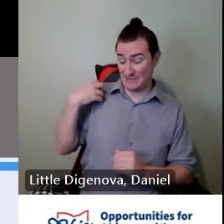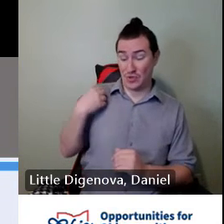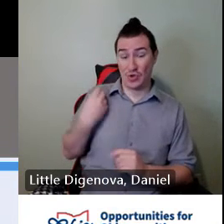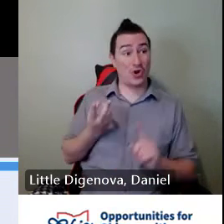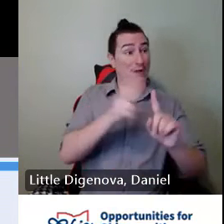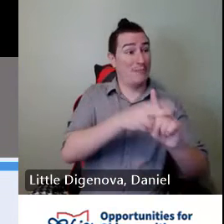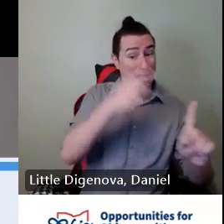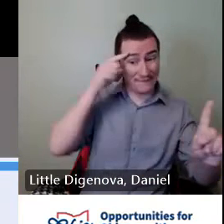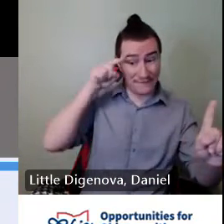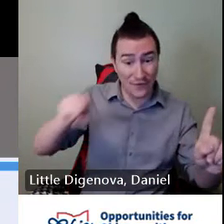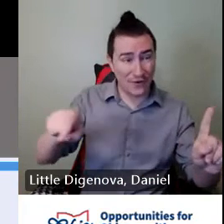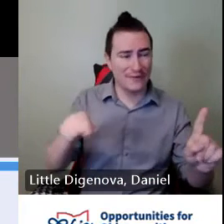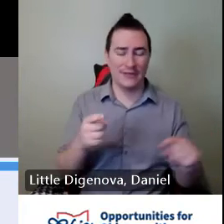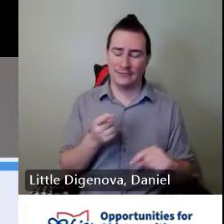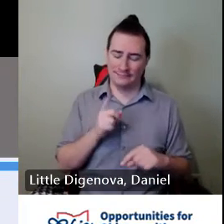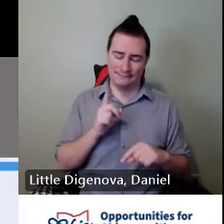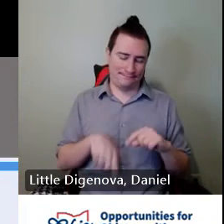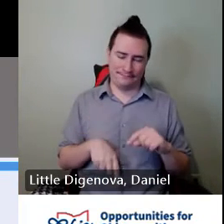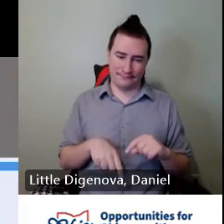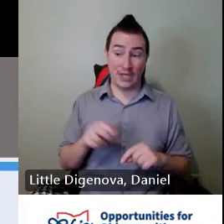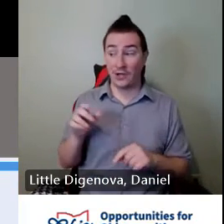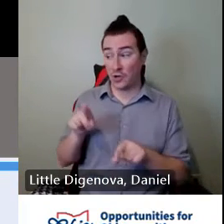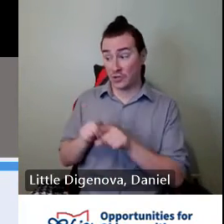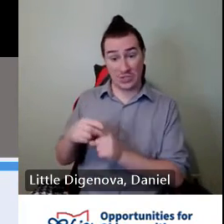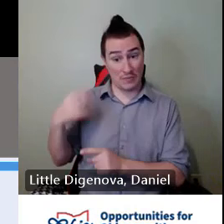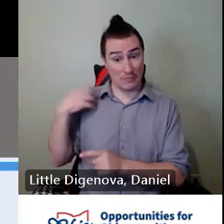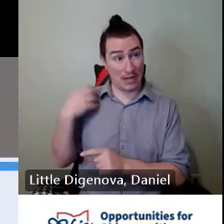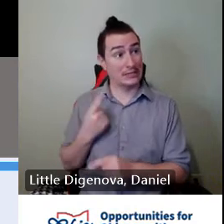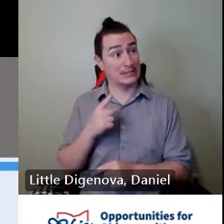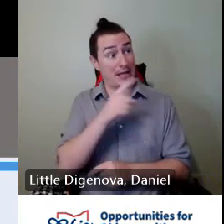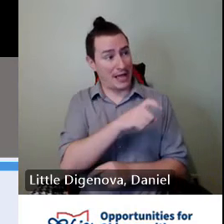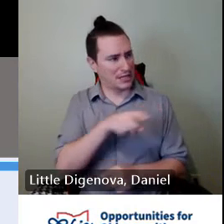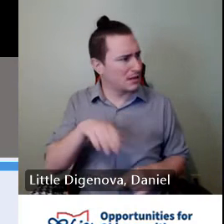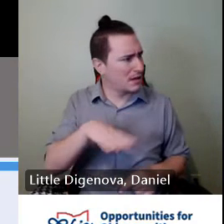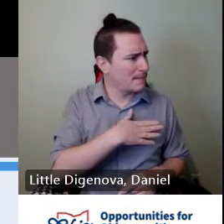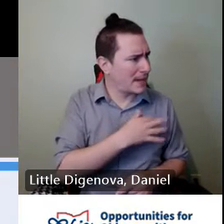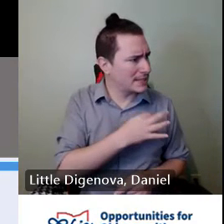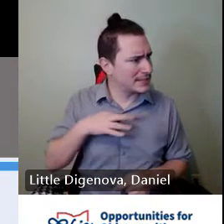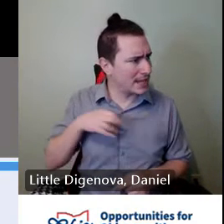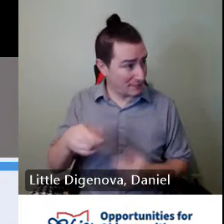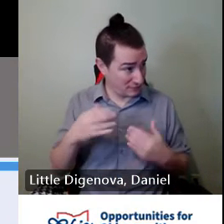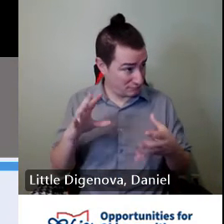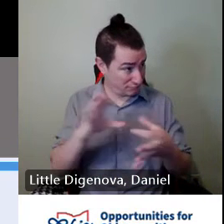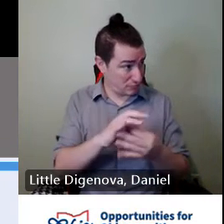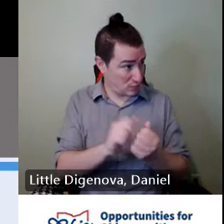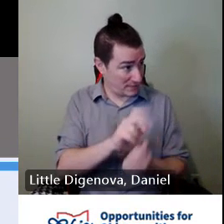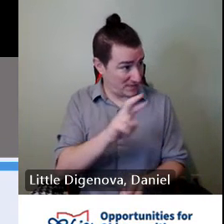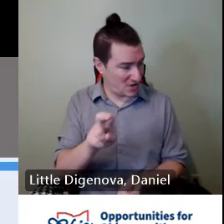are receiving services. Certainly the employee does not have to seek services with OOD,